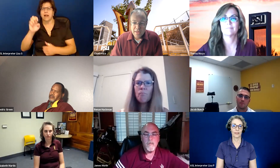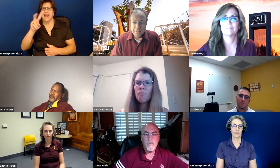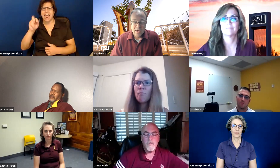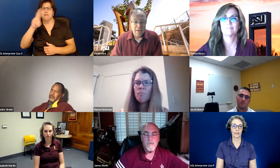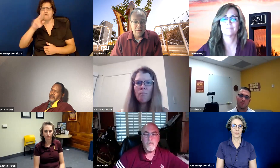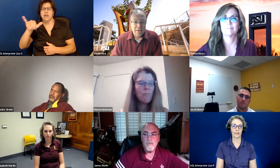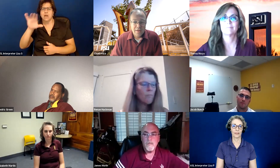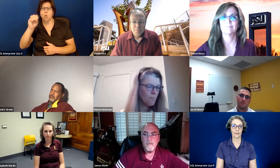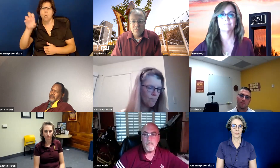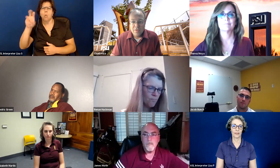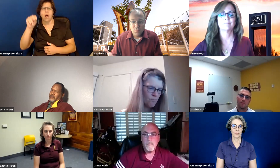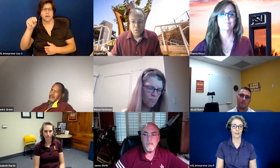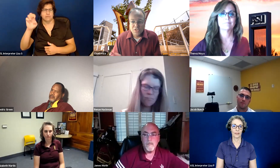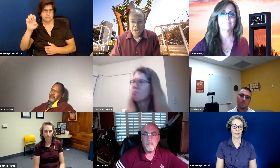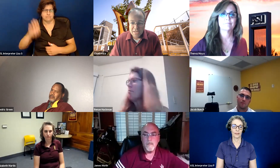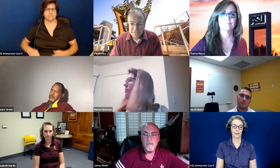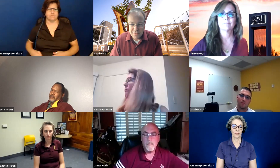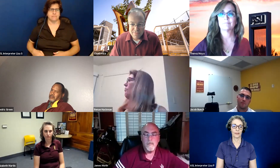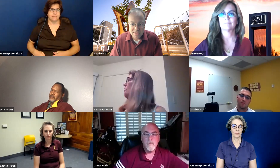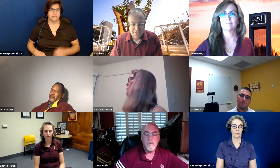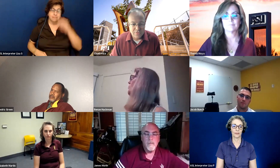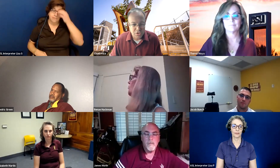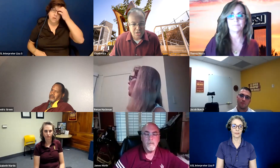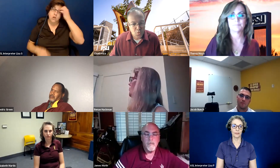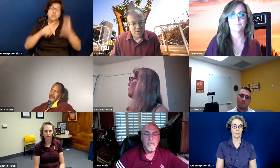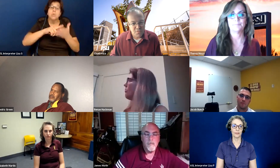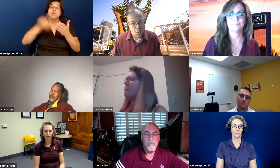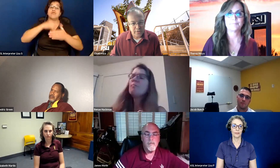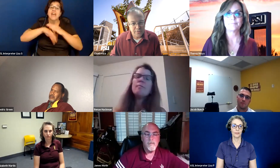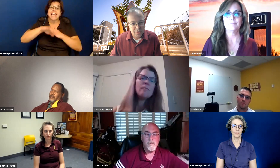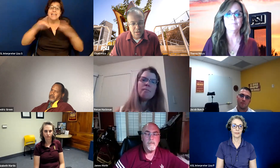And when you check in for the event you get 25 points.